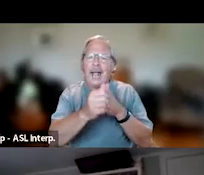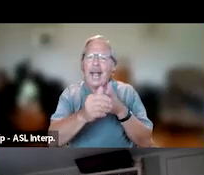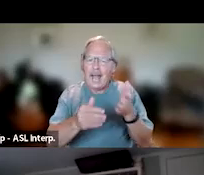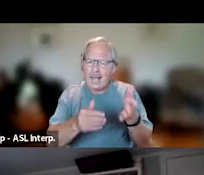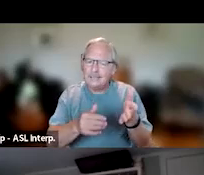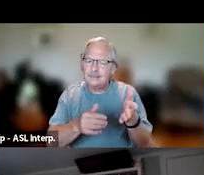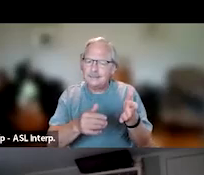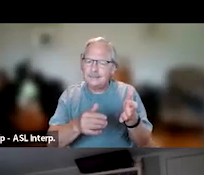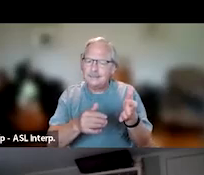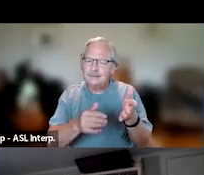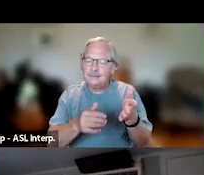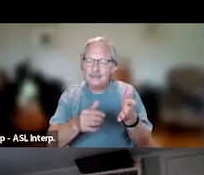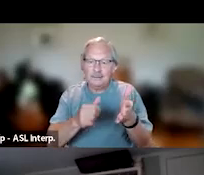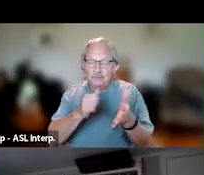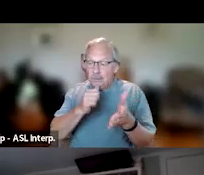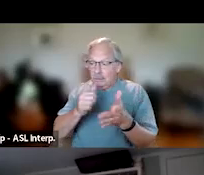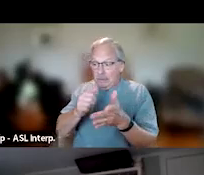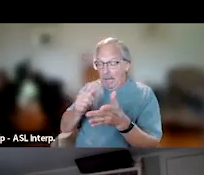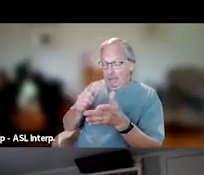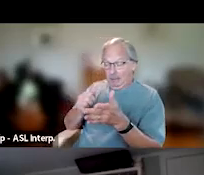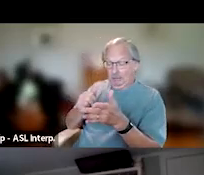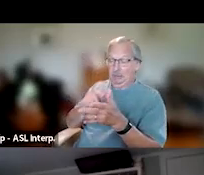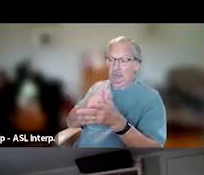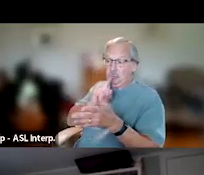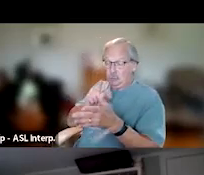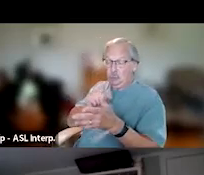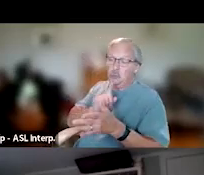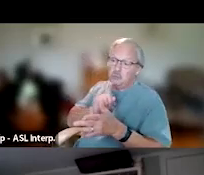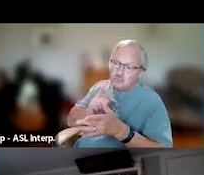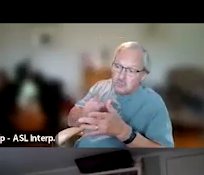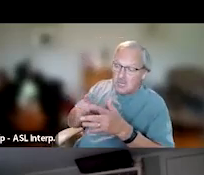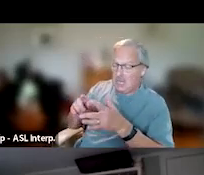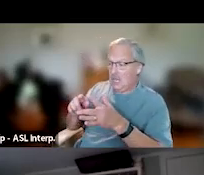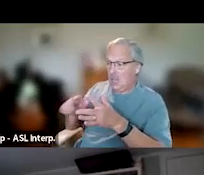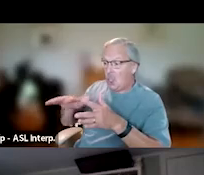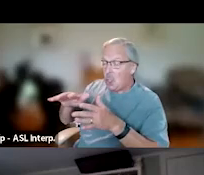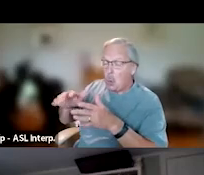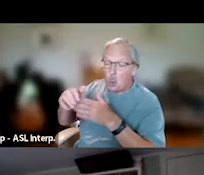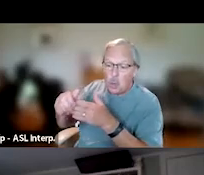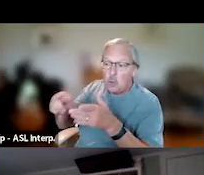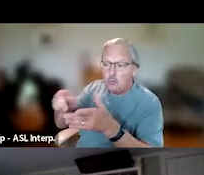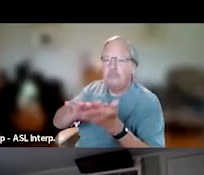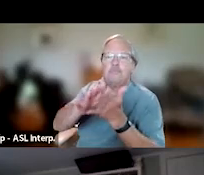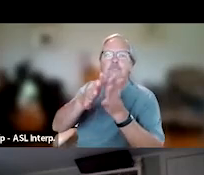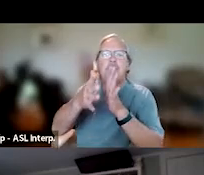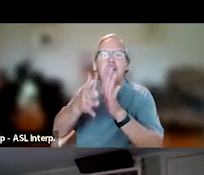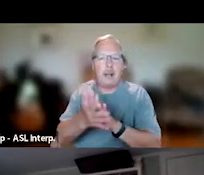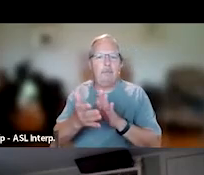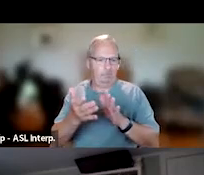Even if you're not an official local lead, you can become one and use your advocacy